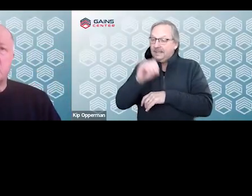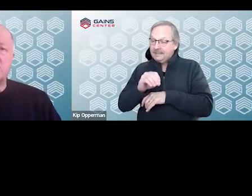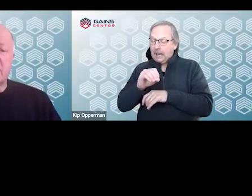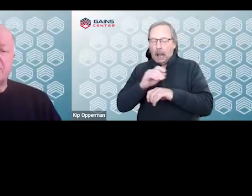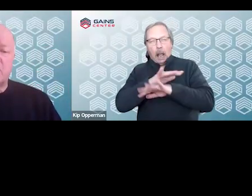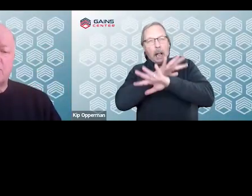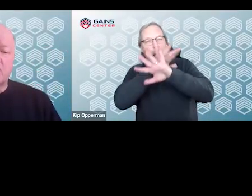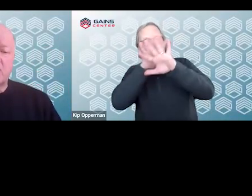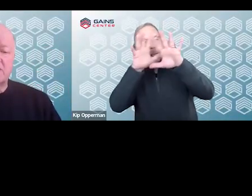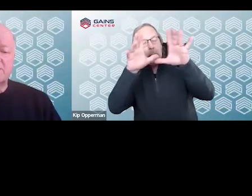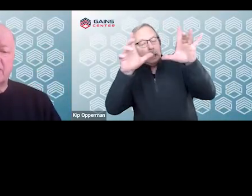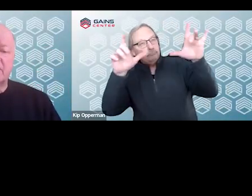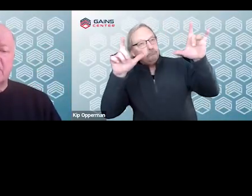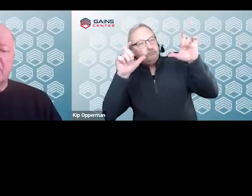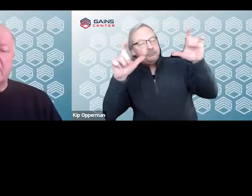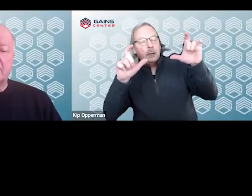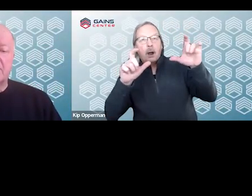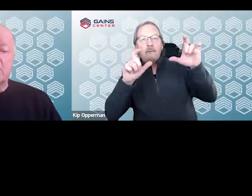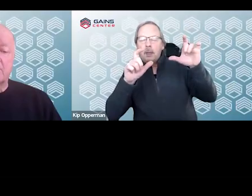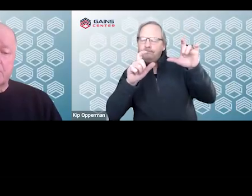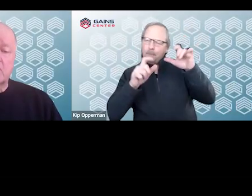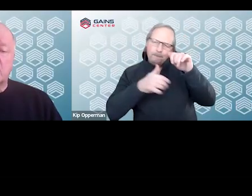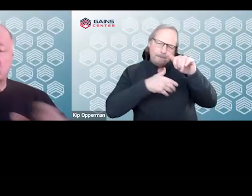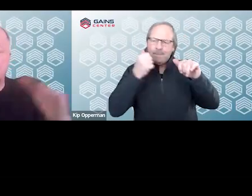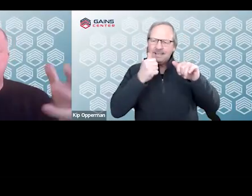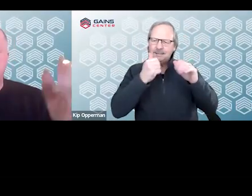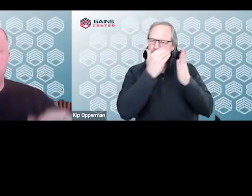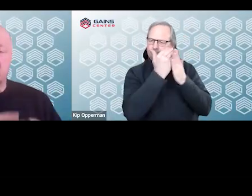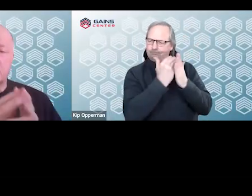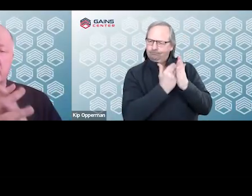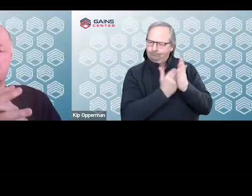of what the most optimal protocols and parameters,